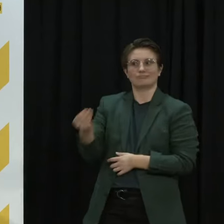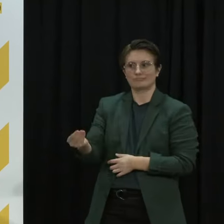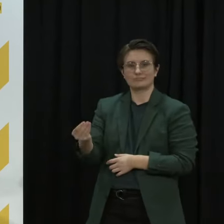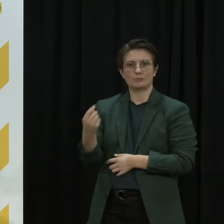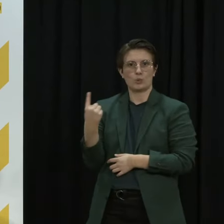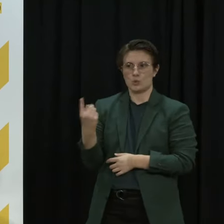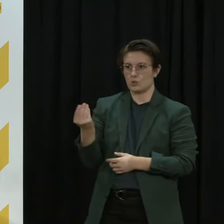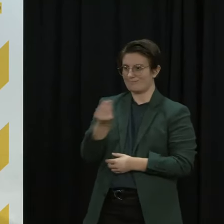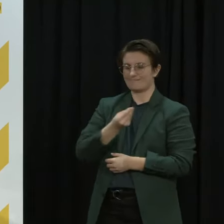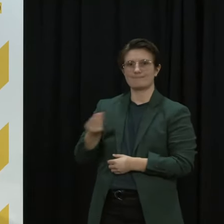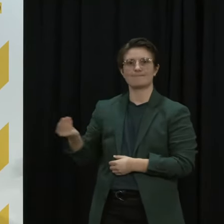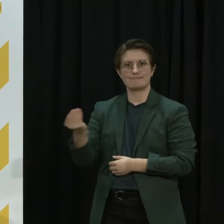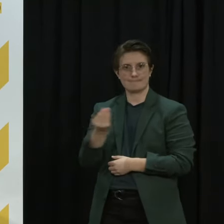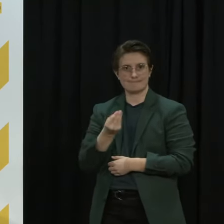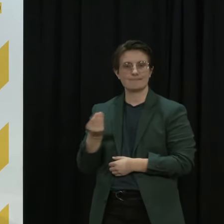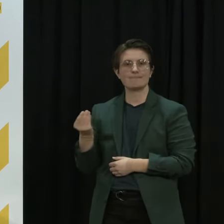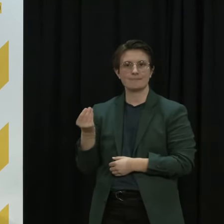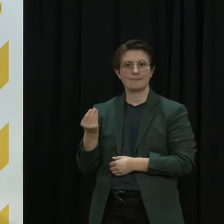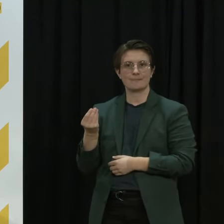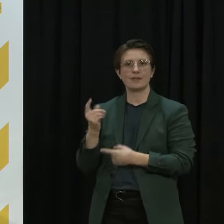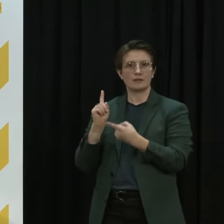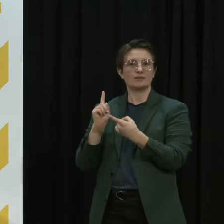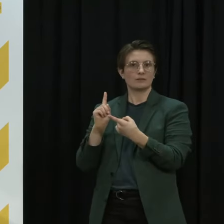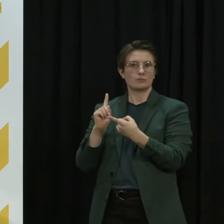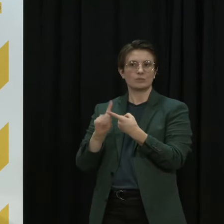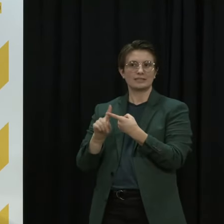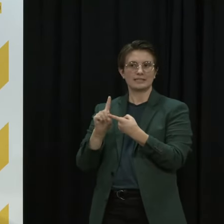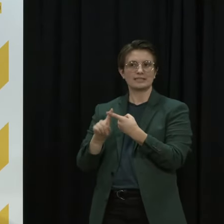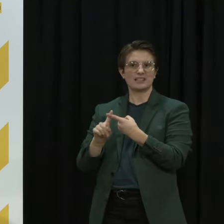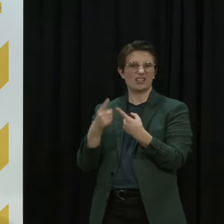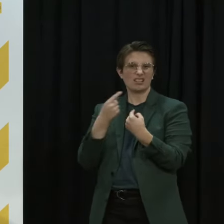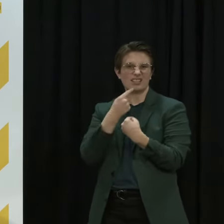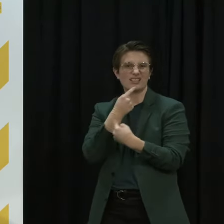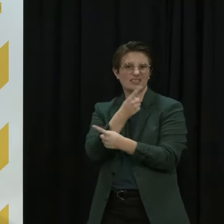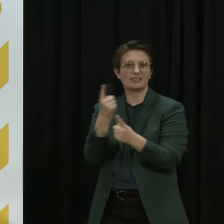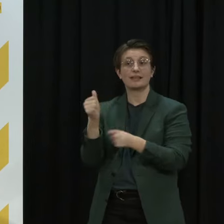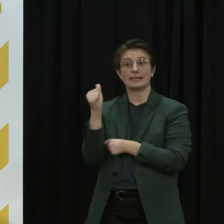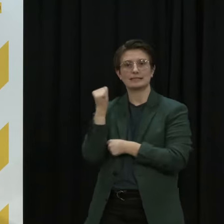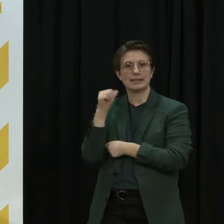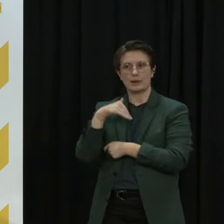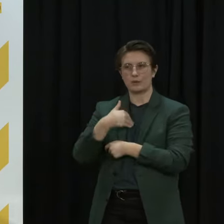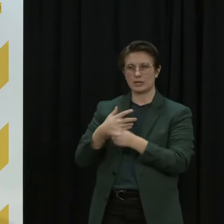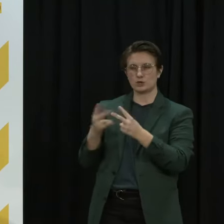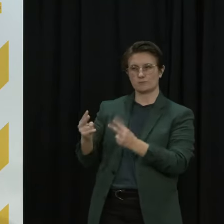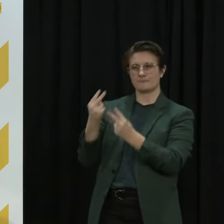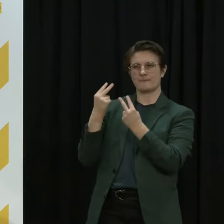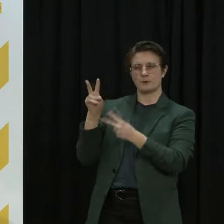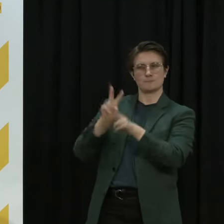undergo regular surveillance testing. Back to you, minister. Thank you, doctor. Wells encouraging that all of the cases so far we